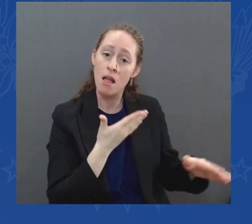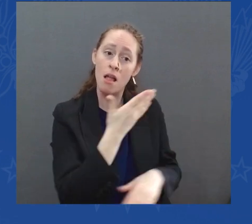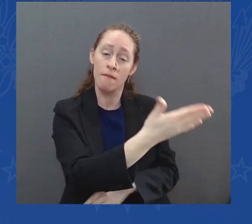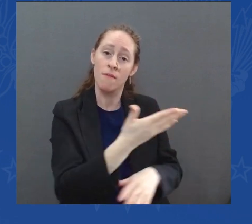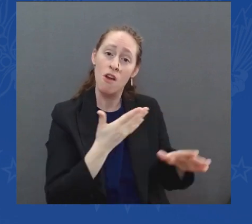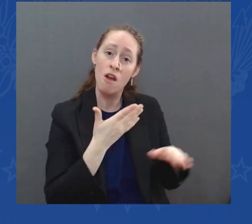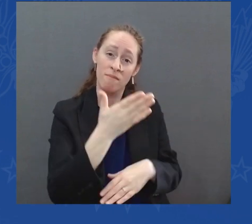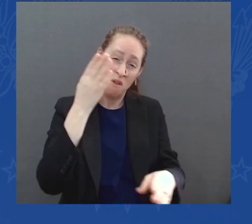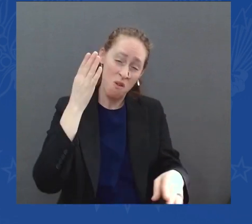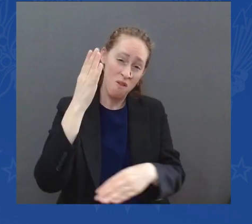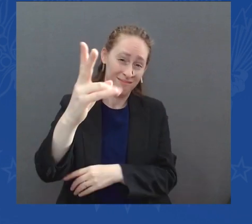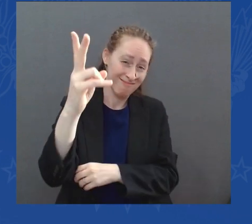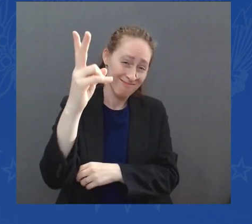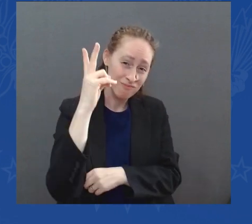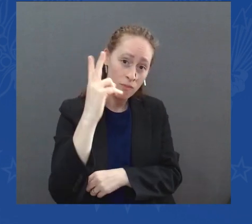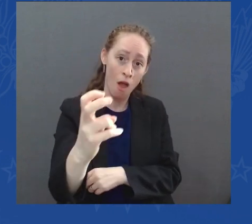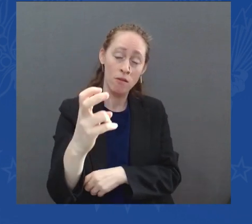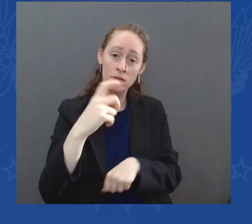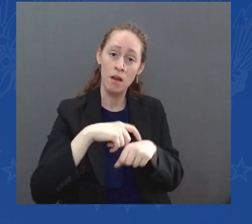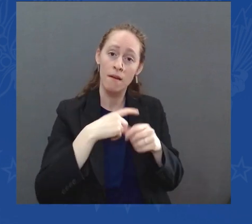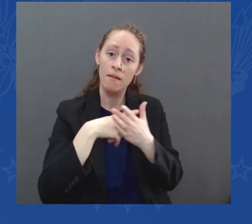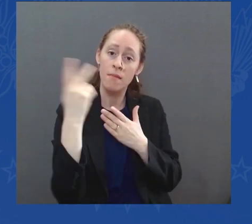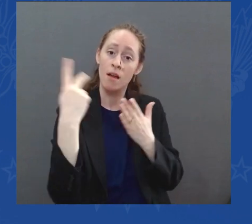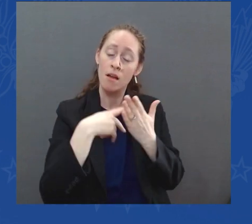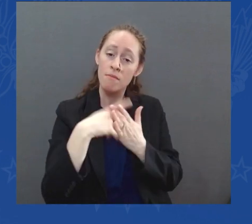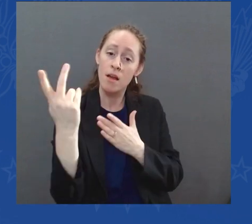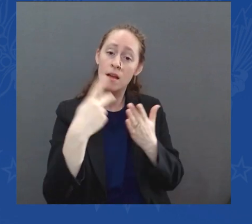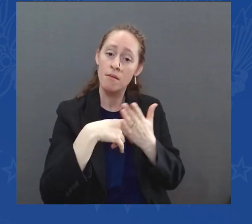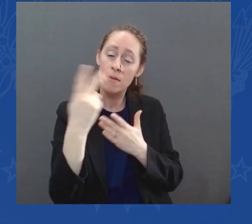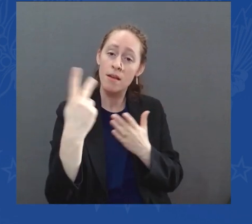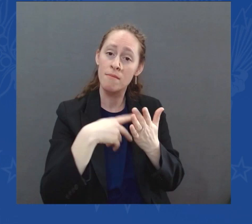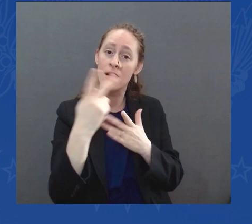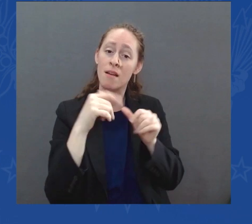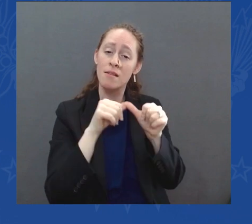such as James Weldon Johnson of the NAACP